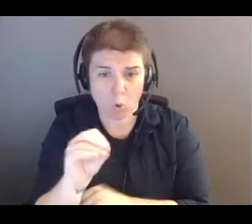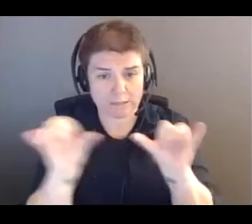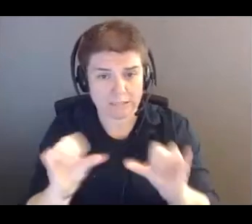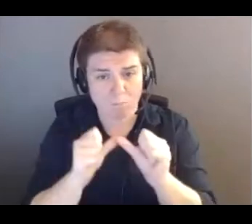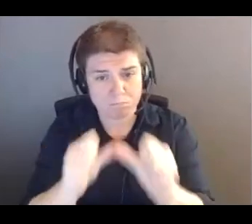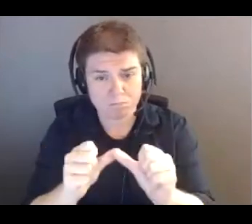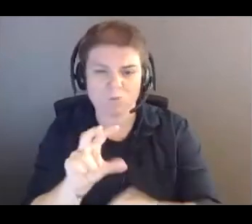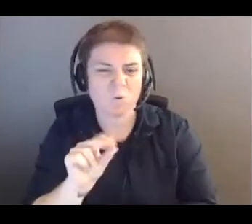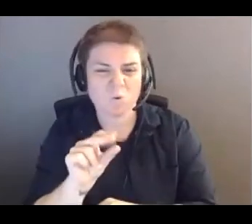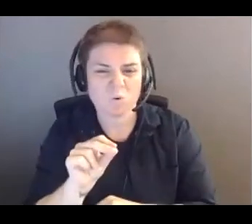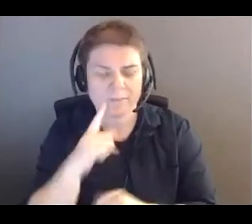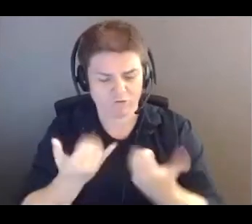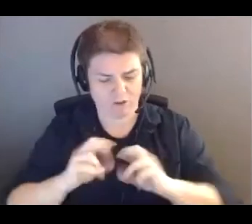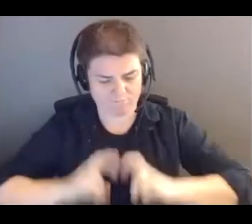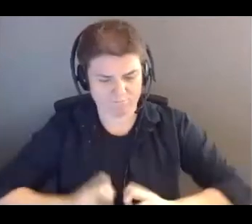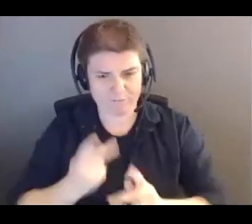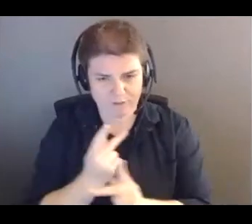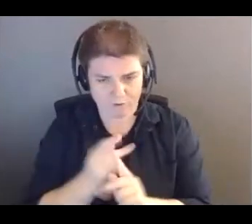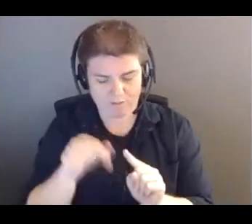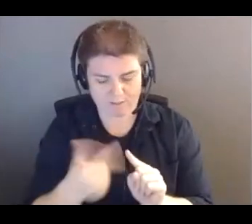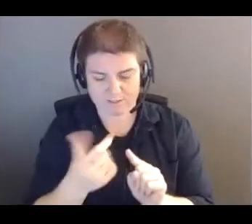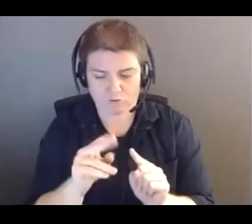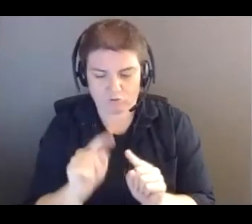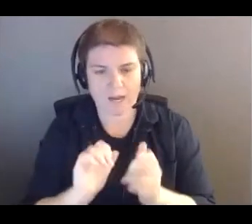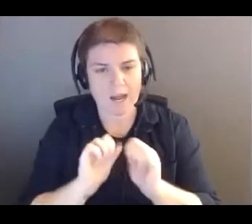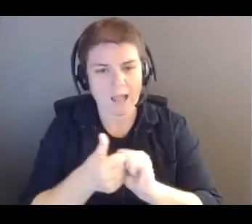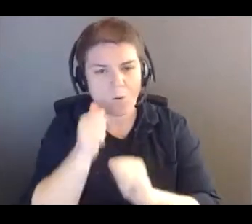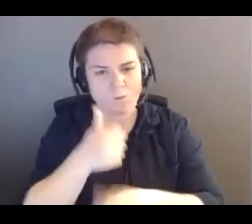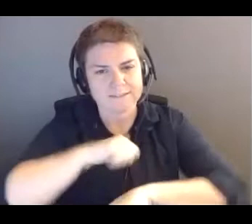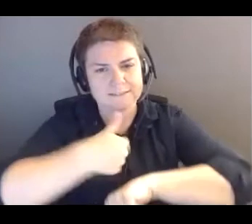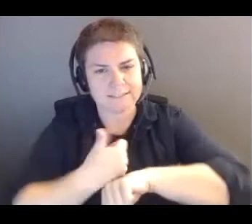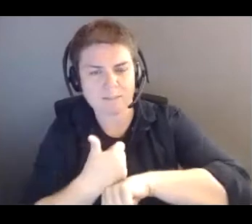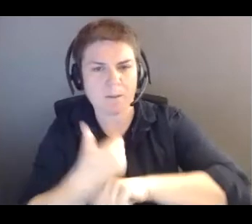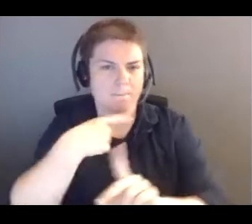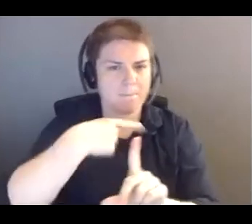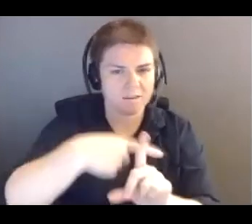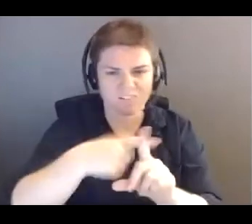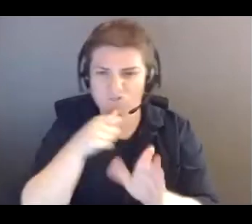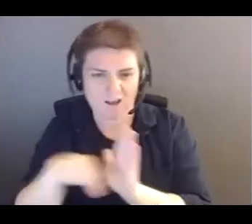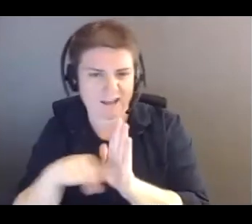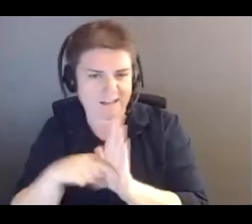how will this grant create a virtuous, rather than a viscous cycle, for you in your operations,